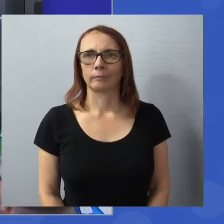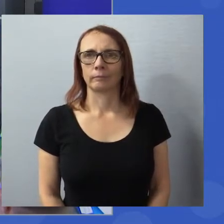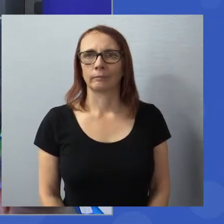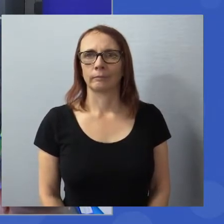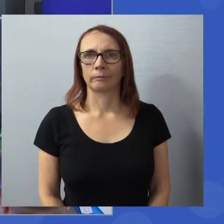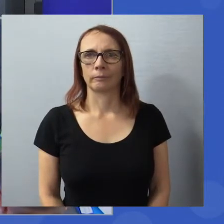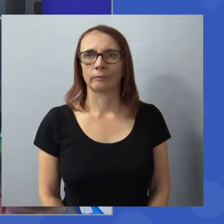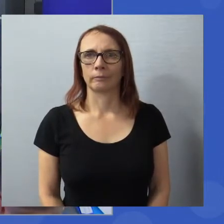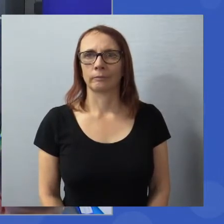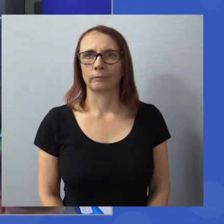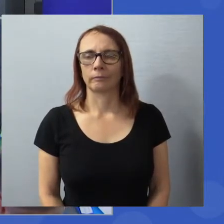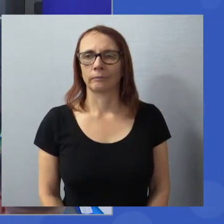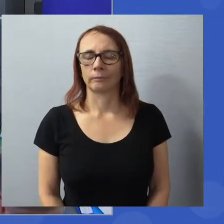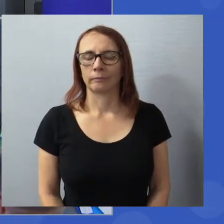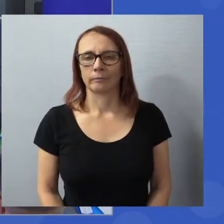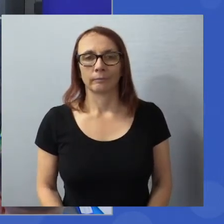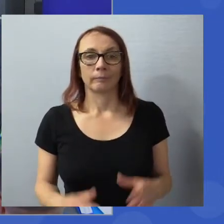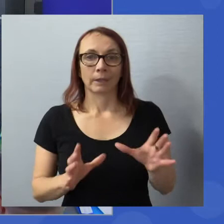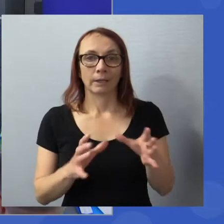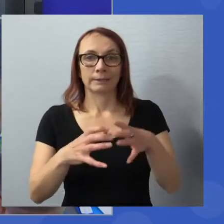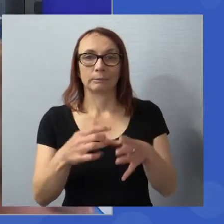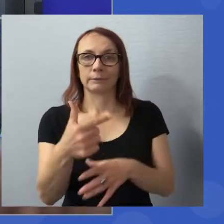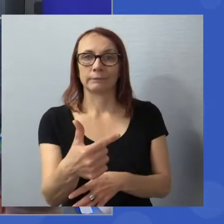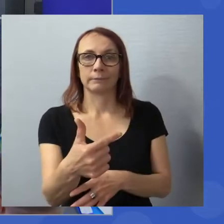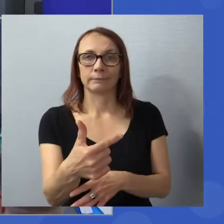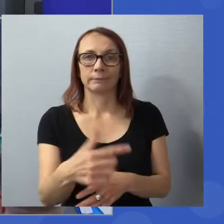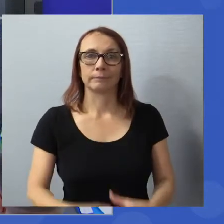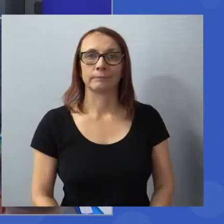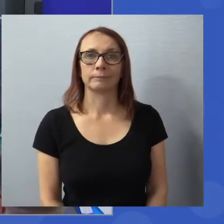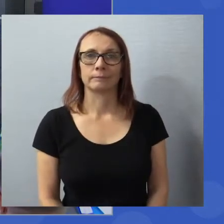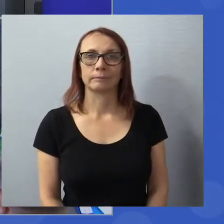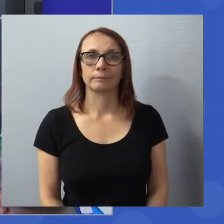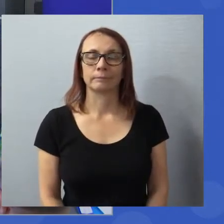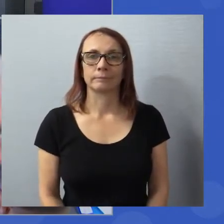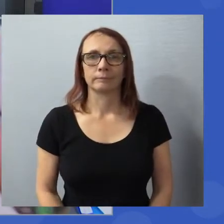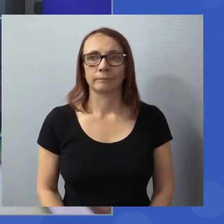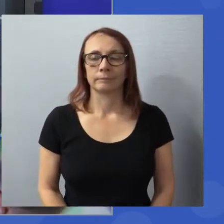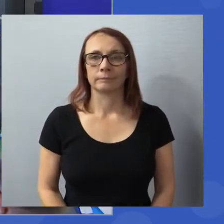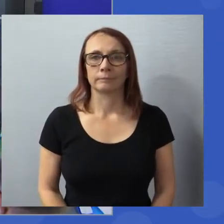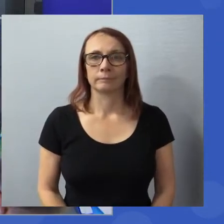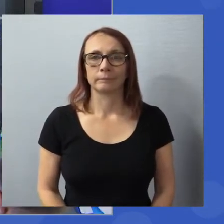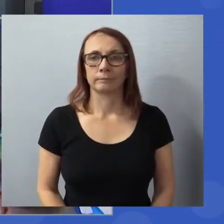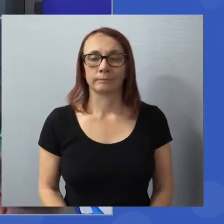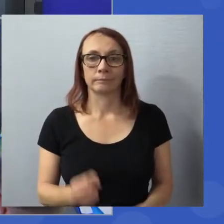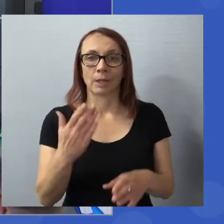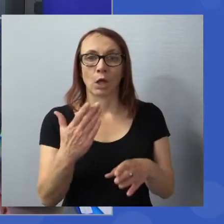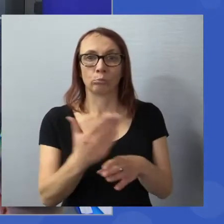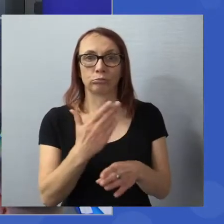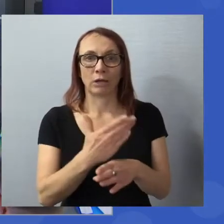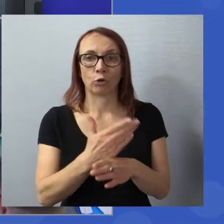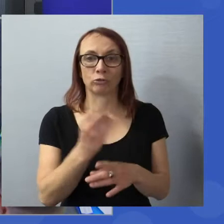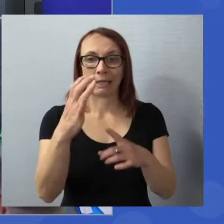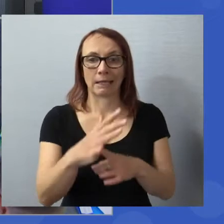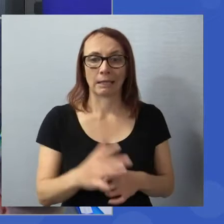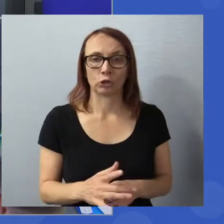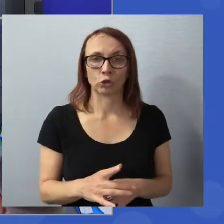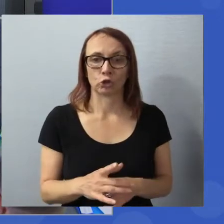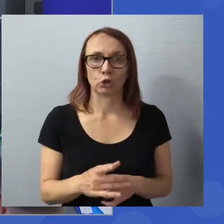when you think with six table seven please regulations such as